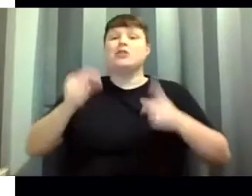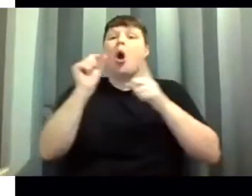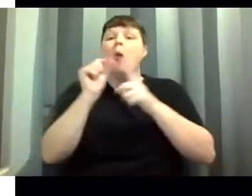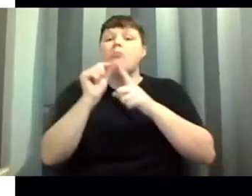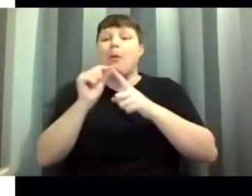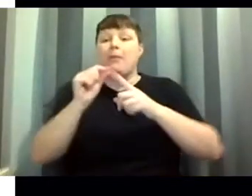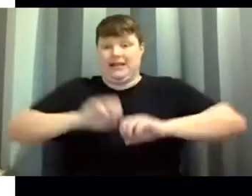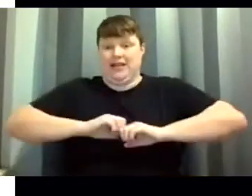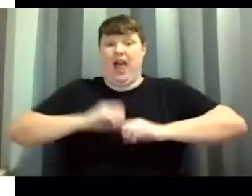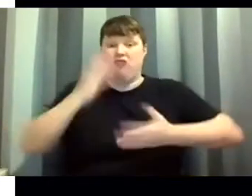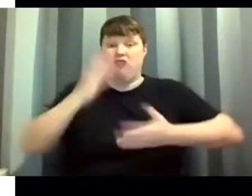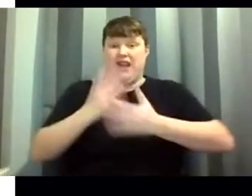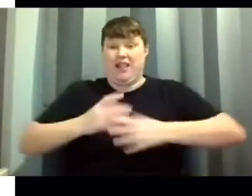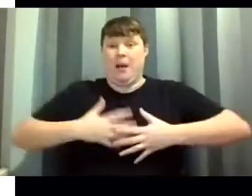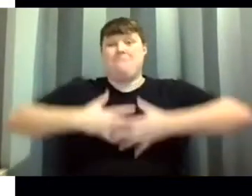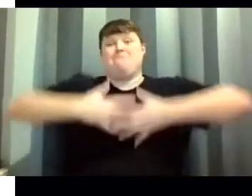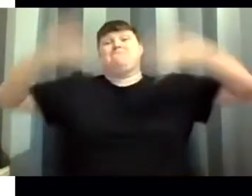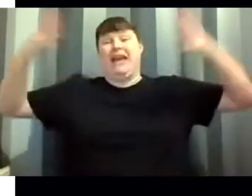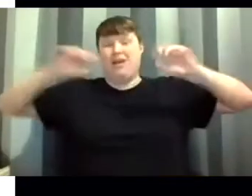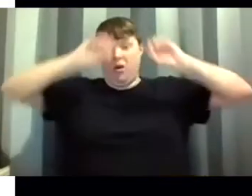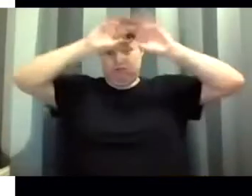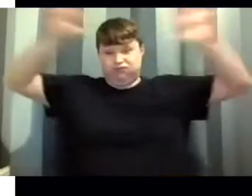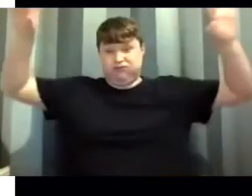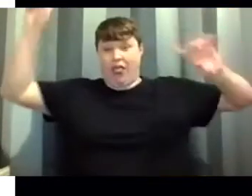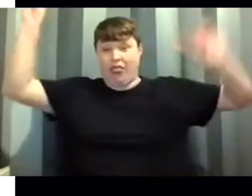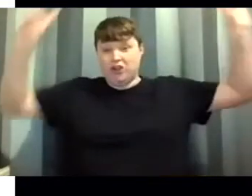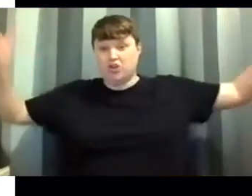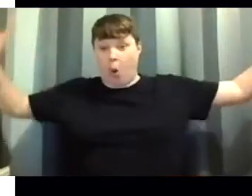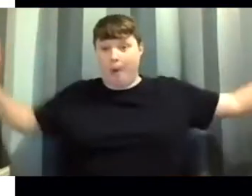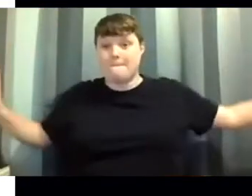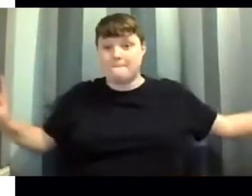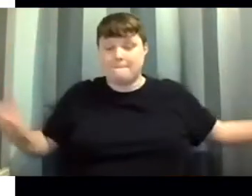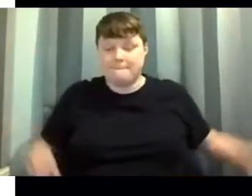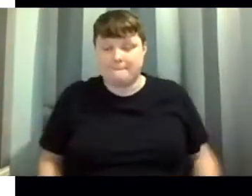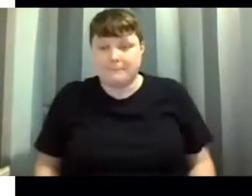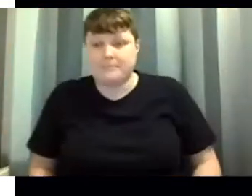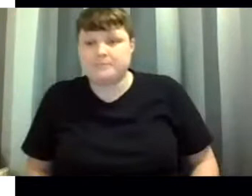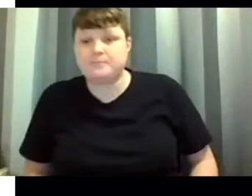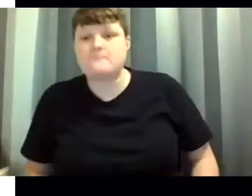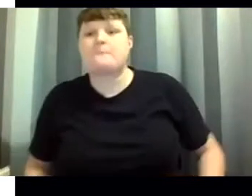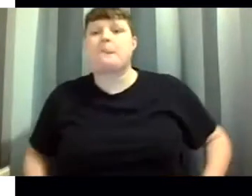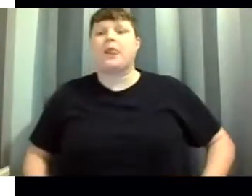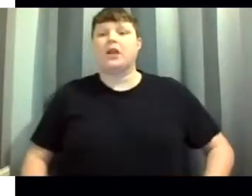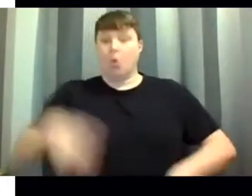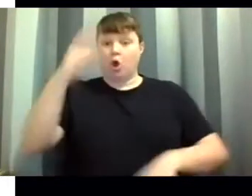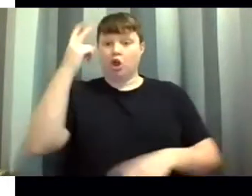unrealistic thunderstorms. Two good things have interacted to represent a real phenomena